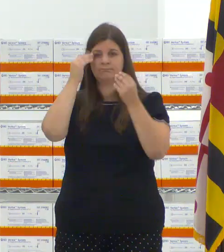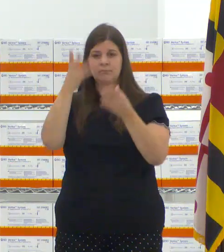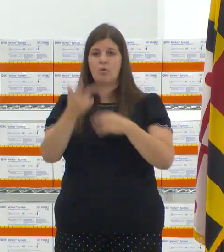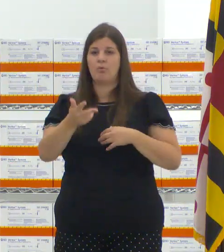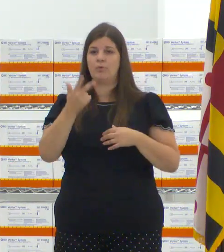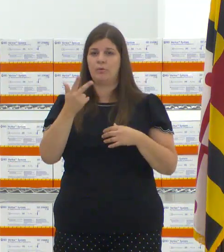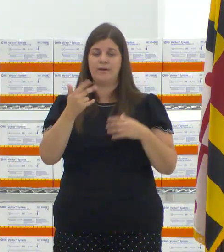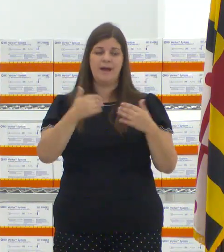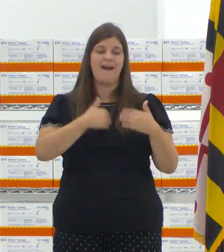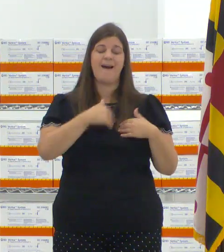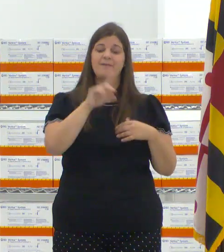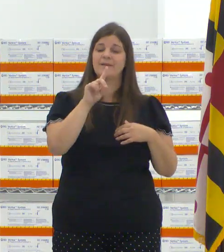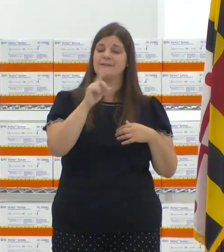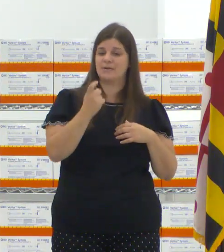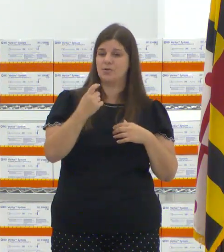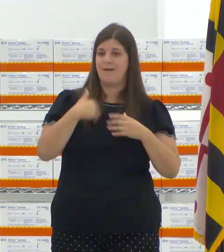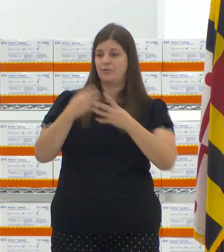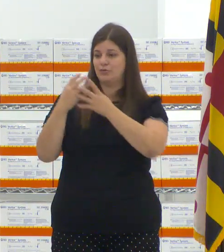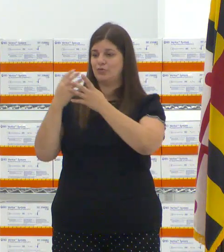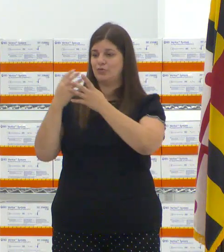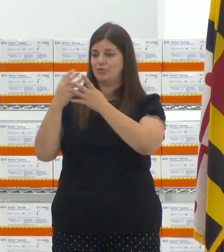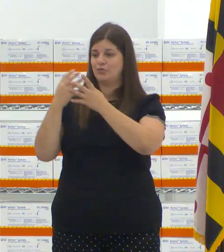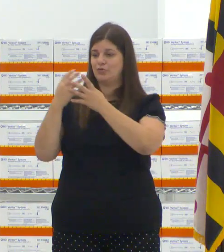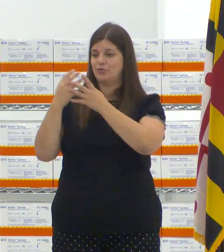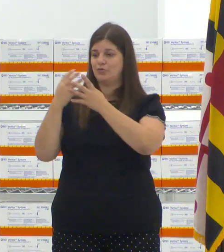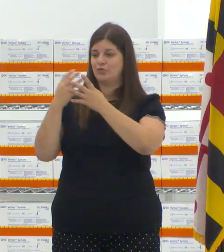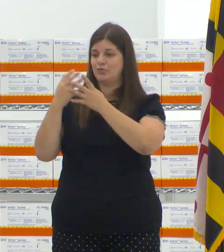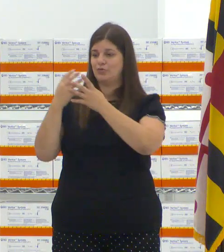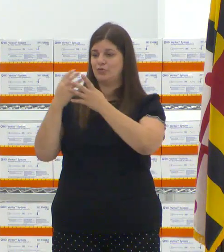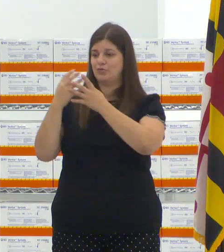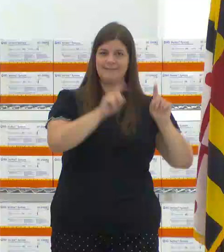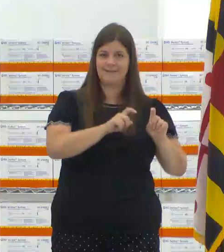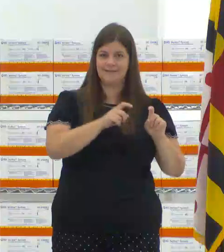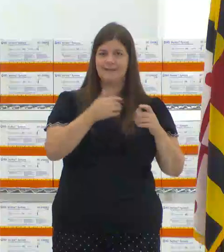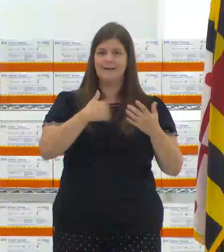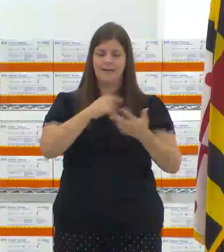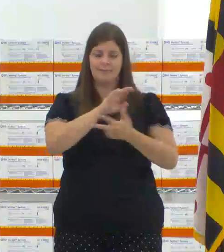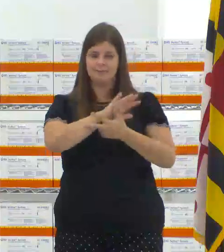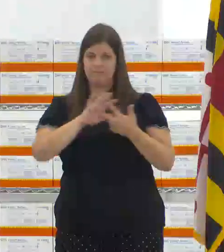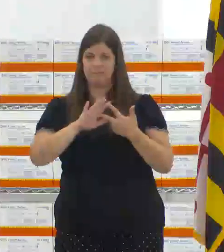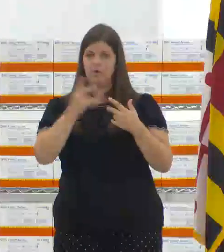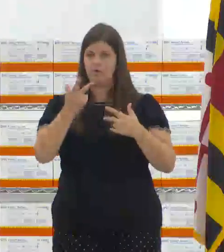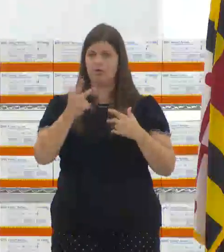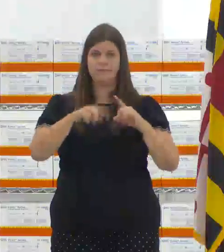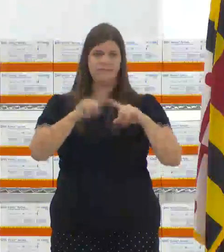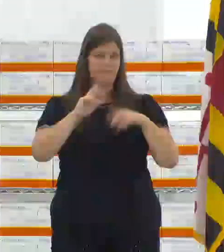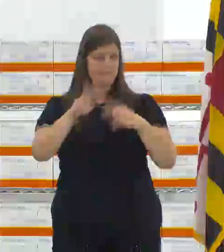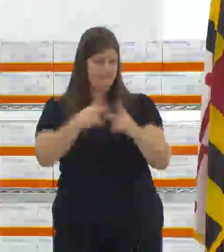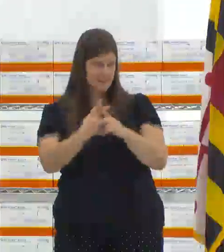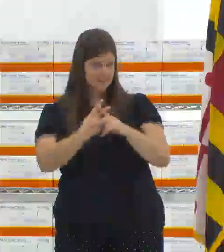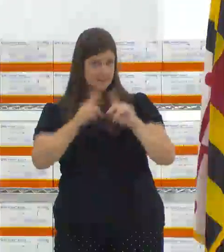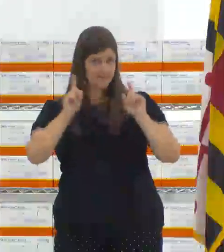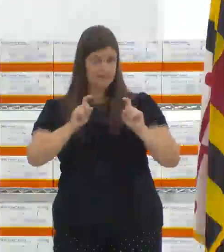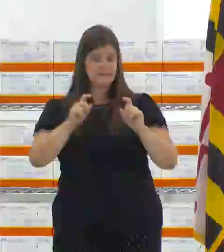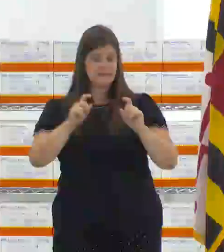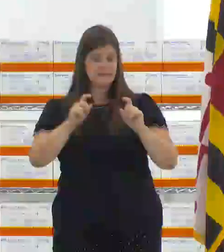molecular testing and positivity rates based on the rapid testing. those but also separately track and follow and provide data on